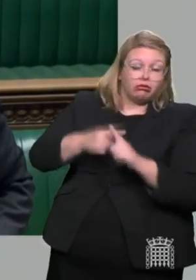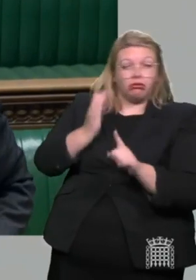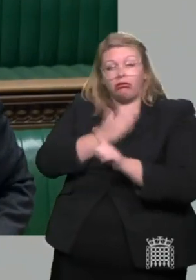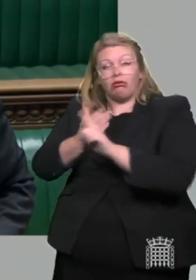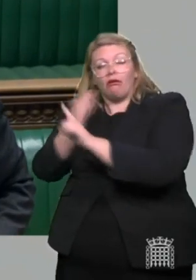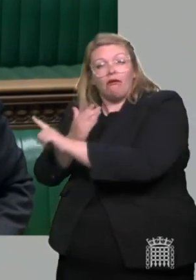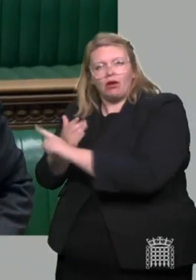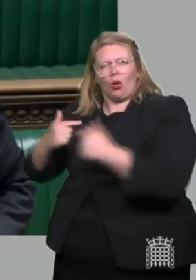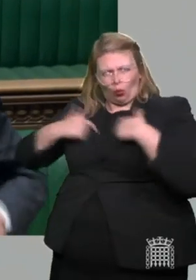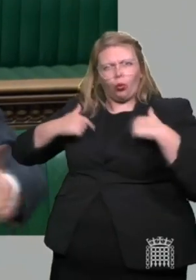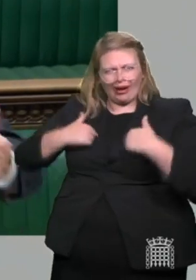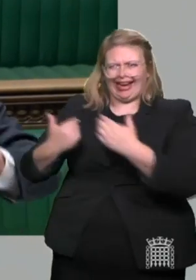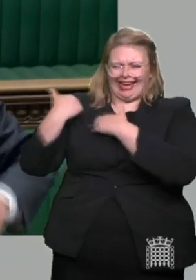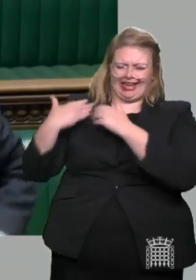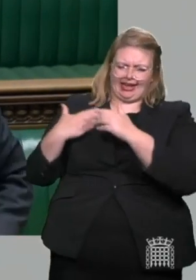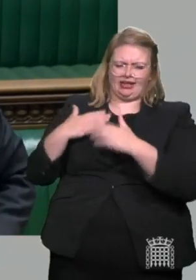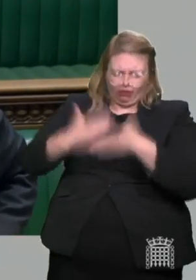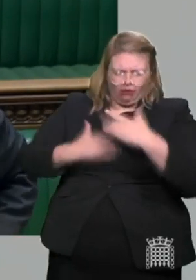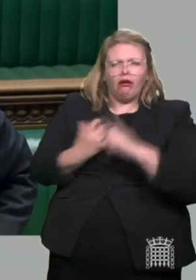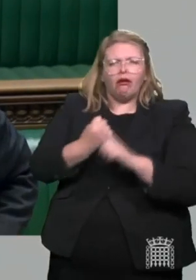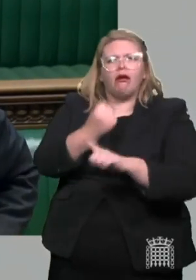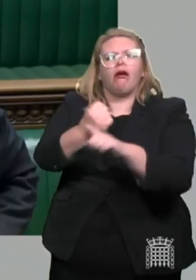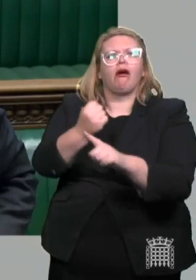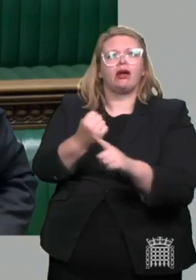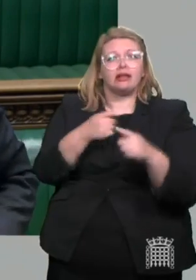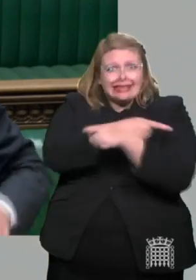delivering on the people’s priorities. We are rolling out many more nurses,